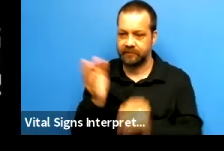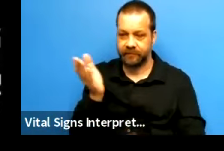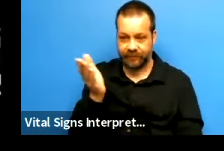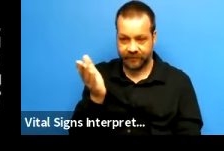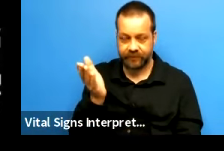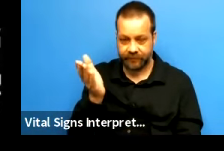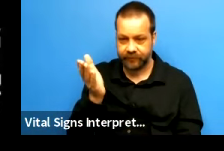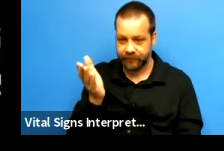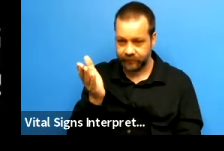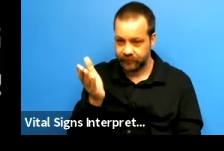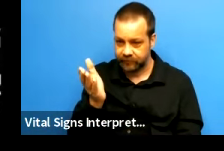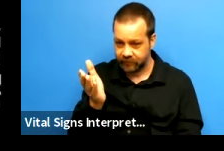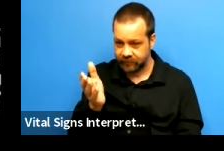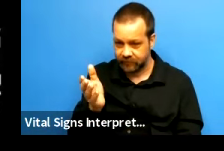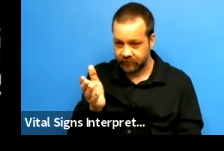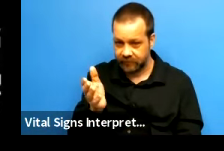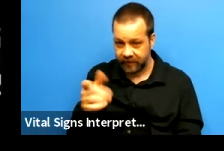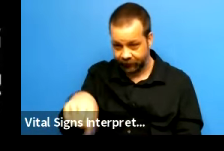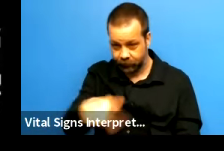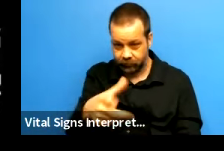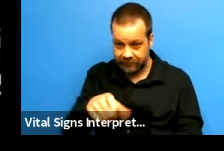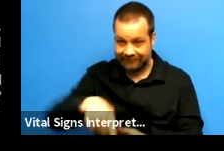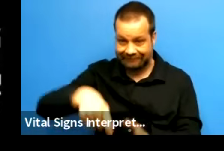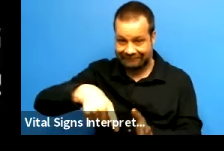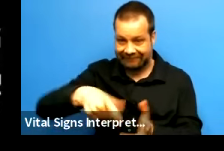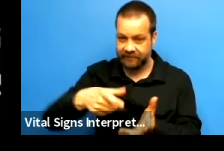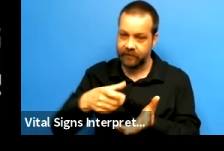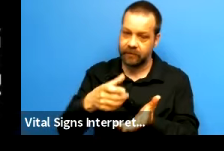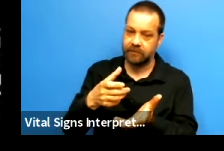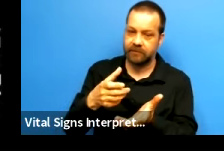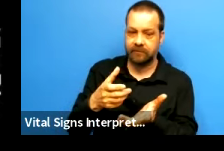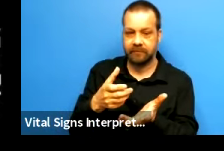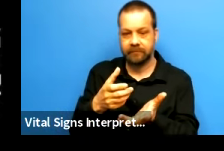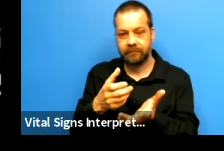that are approved by the AAC institute